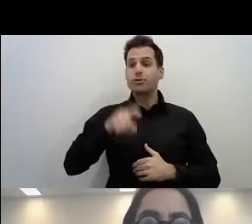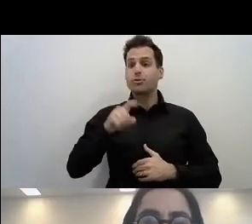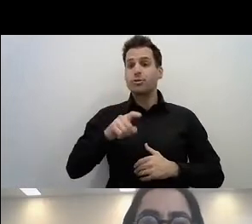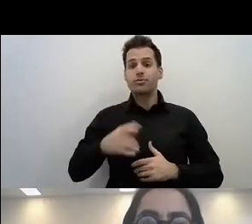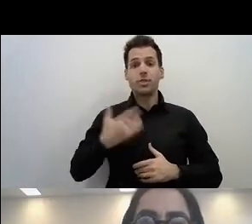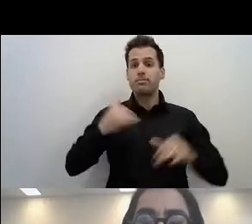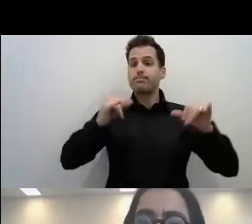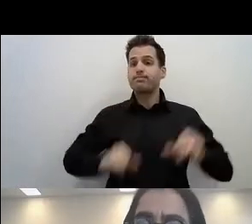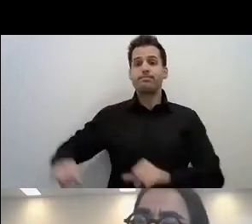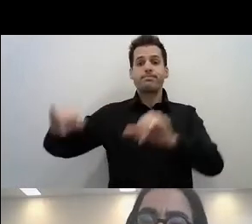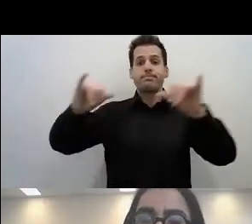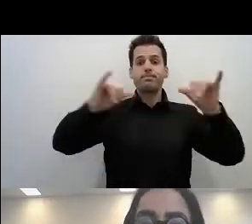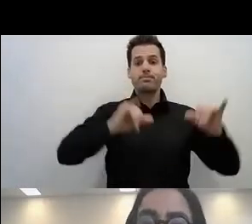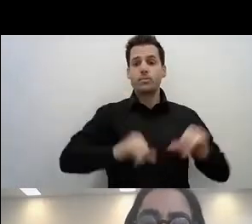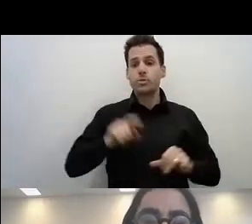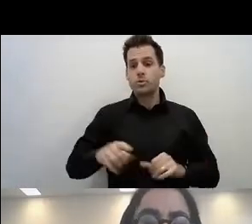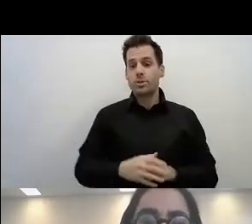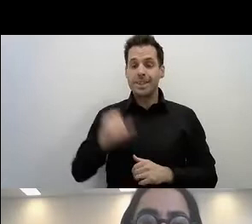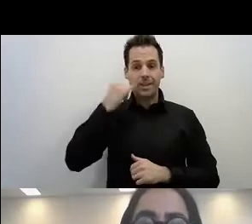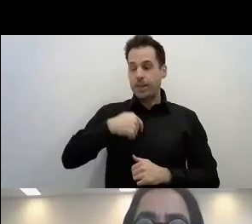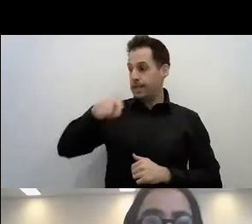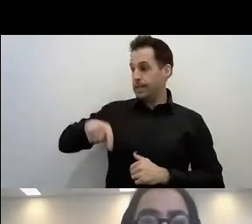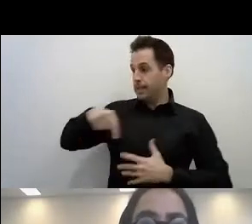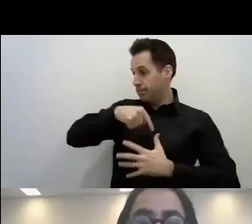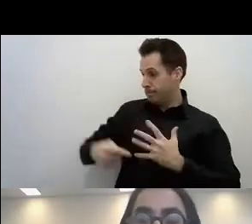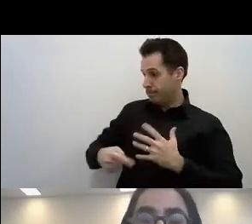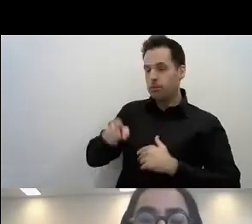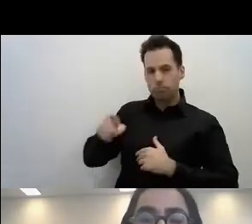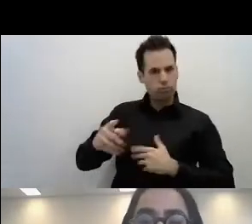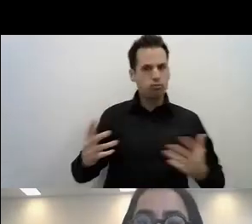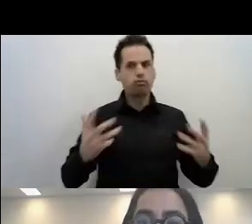and should have their needs related to their service animal and disability accommodated